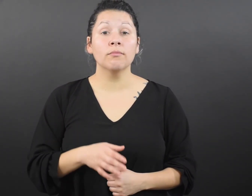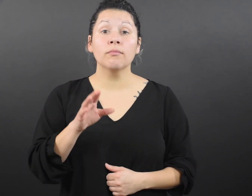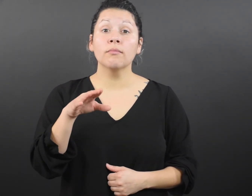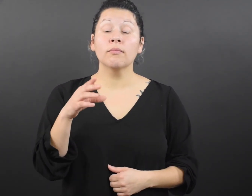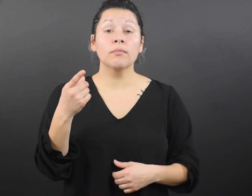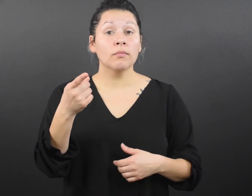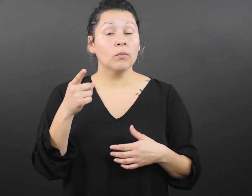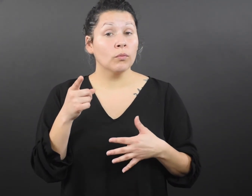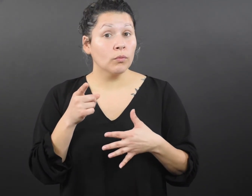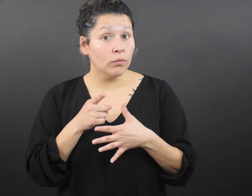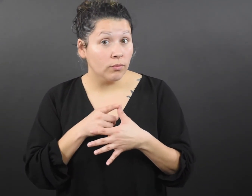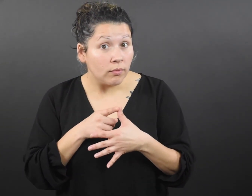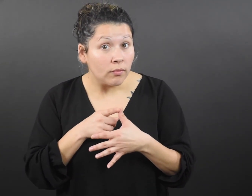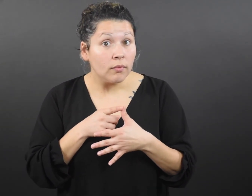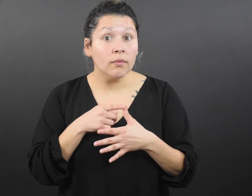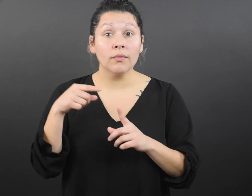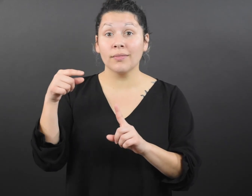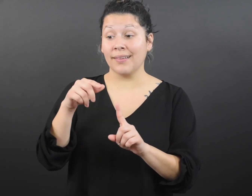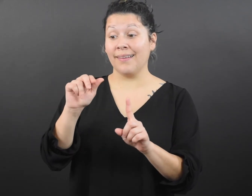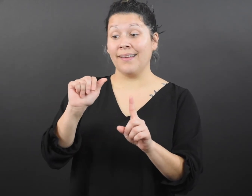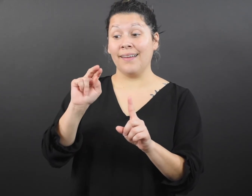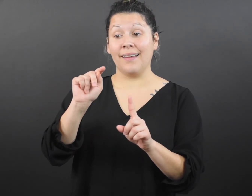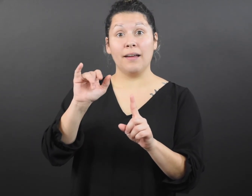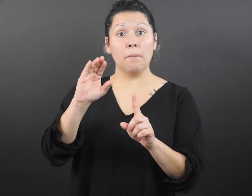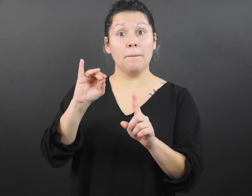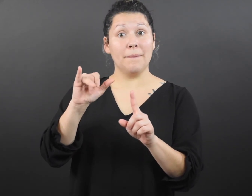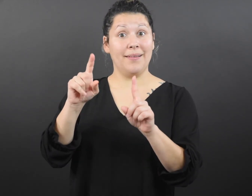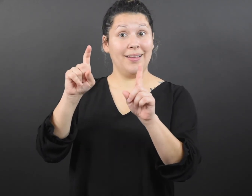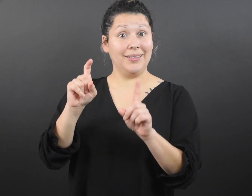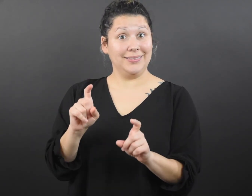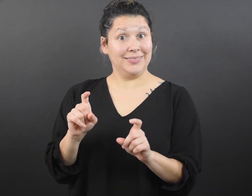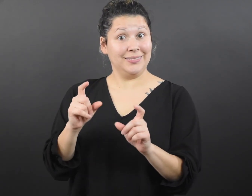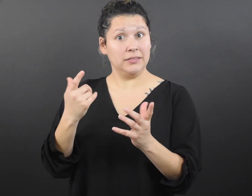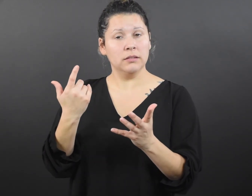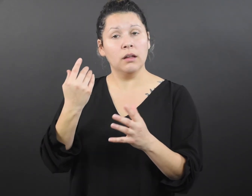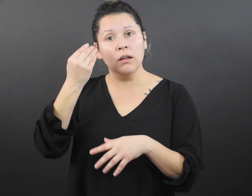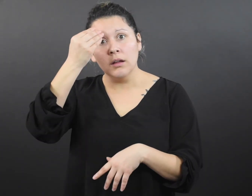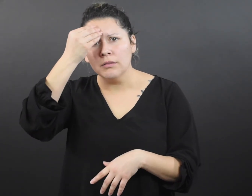An antibody test cannot tell someone if they currently have COVID-19.